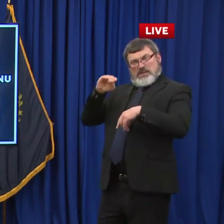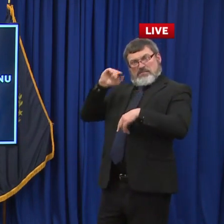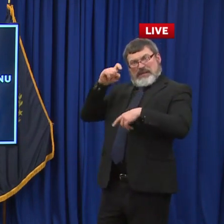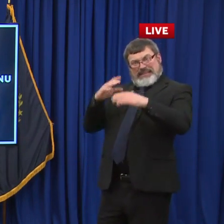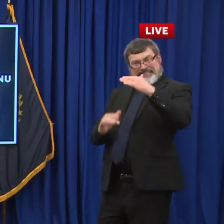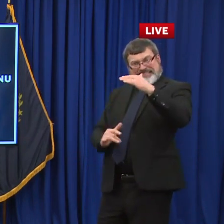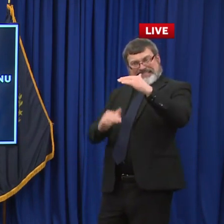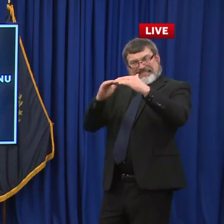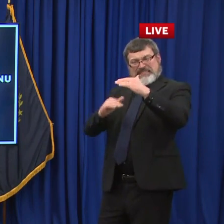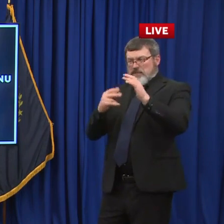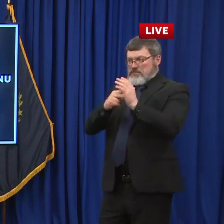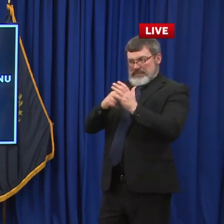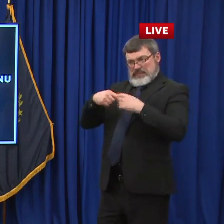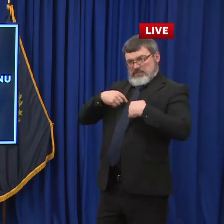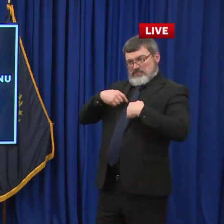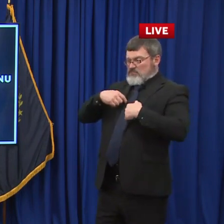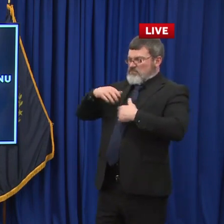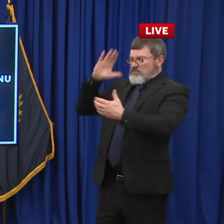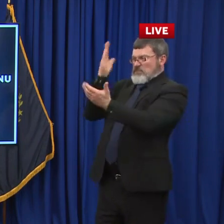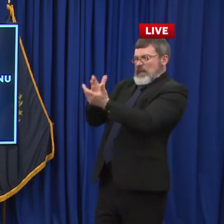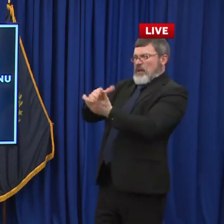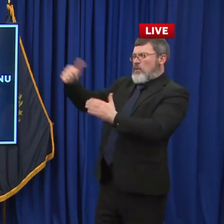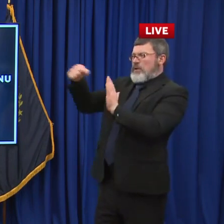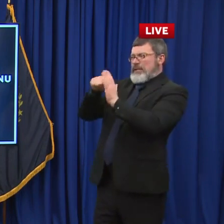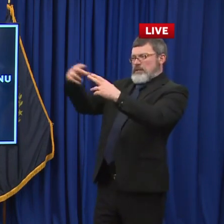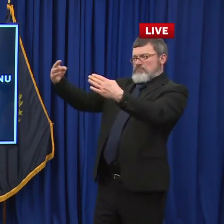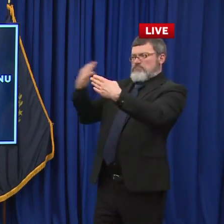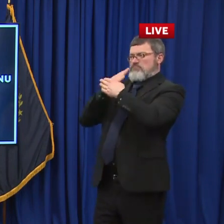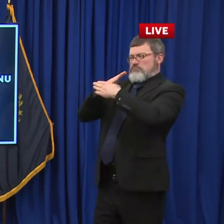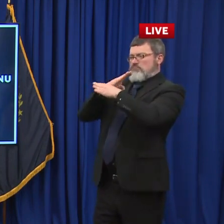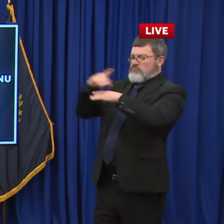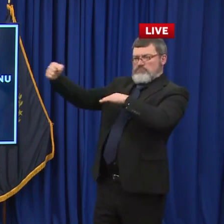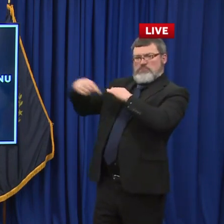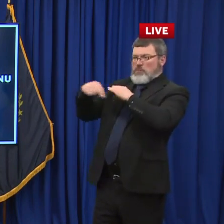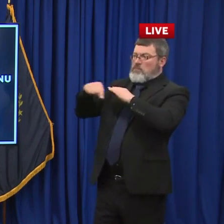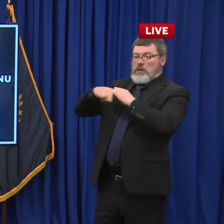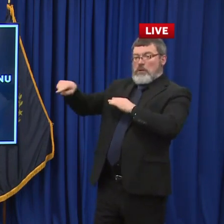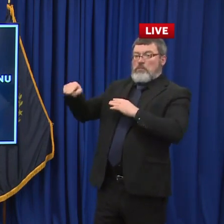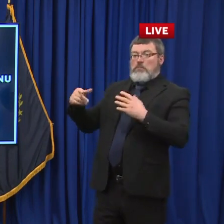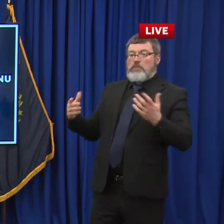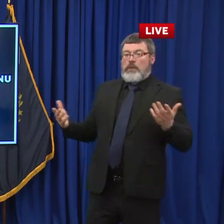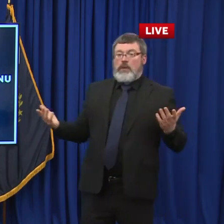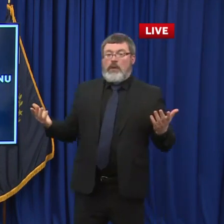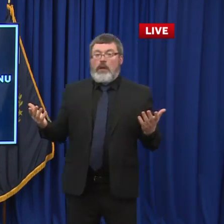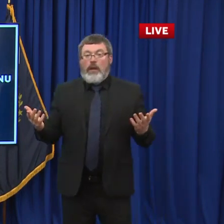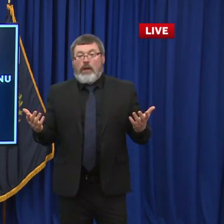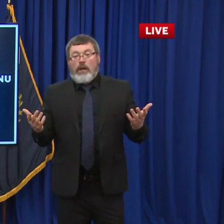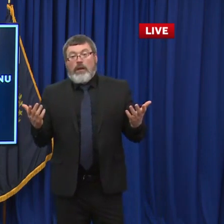IF OUR CAPACITY IS GETTING SO HIGH, COULD WE ASK THEM TO GO TO VERMONT?